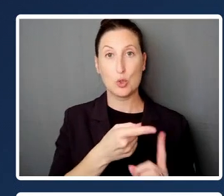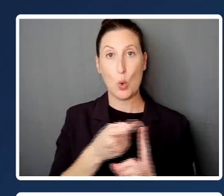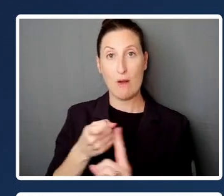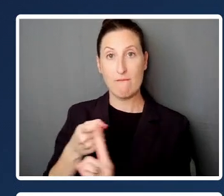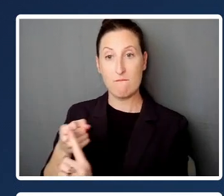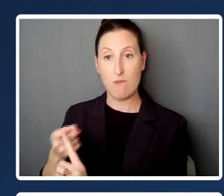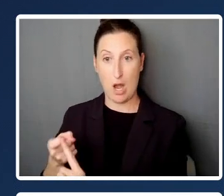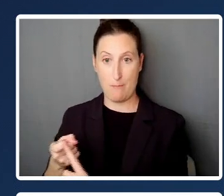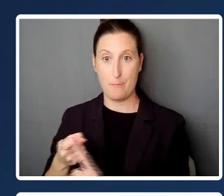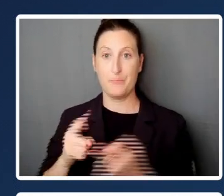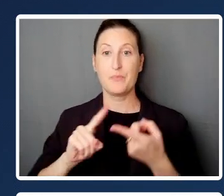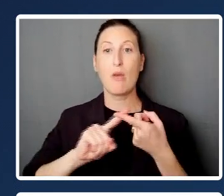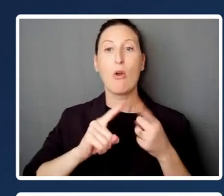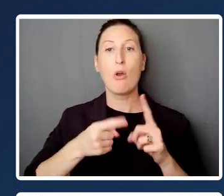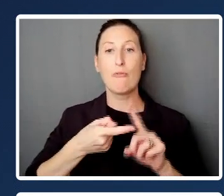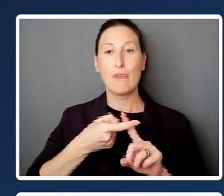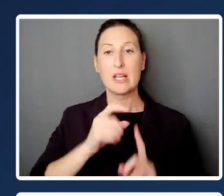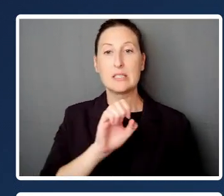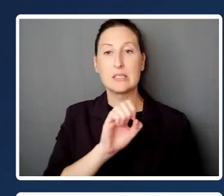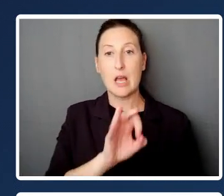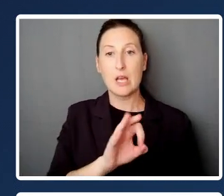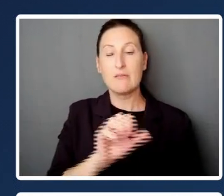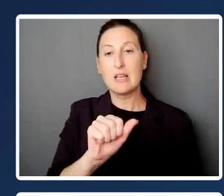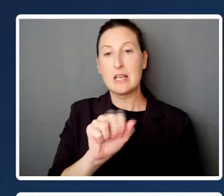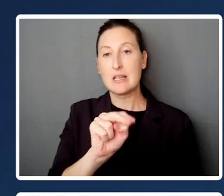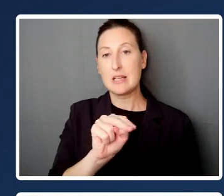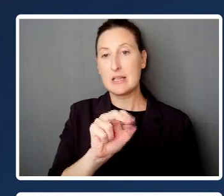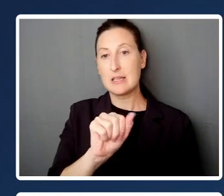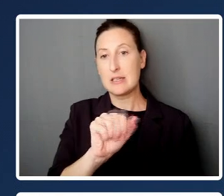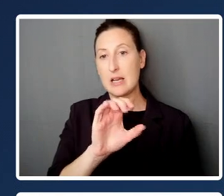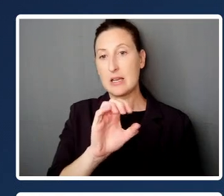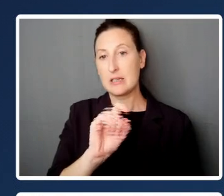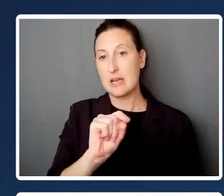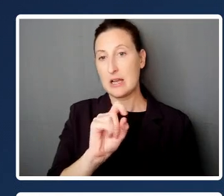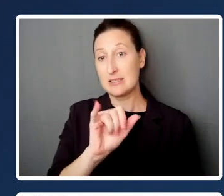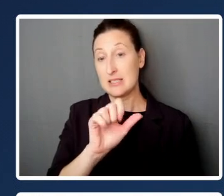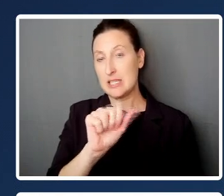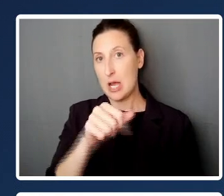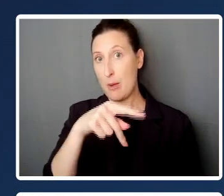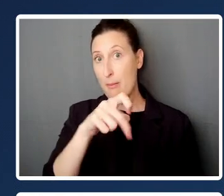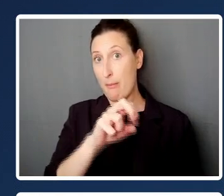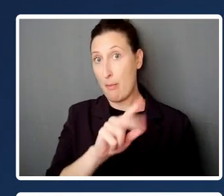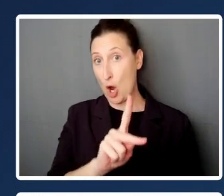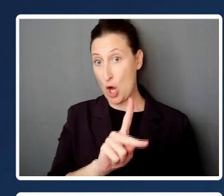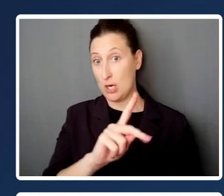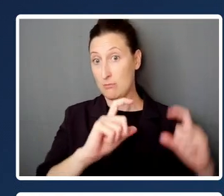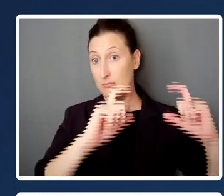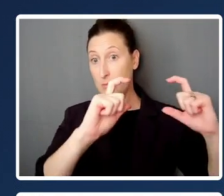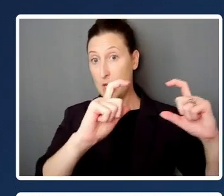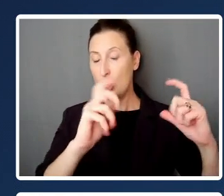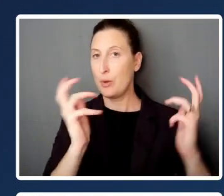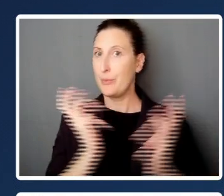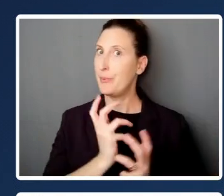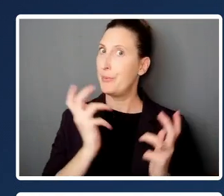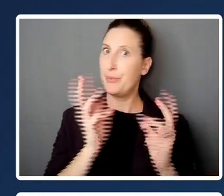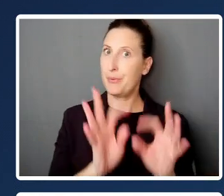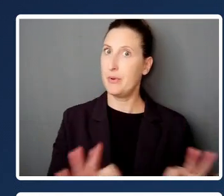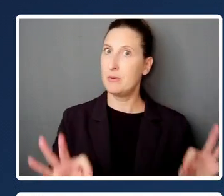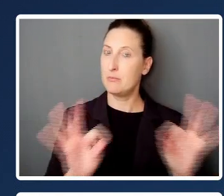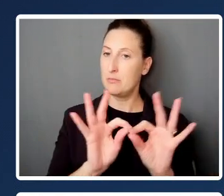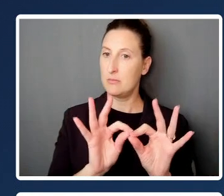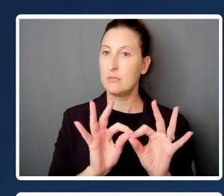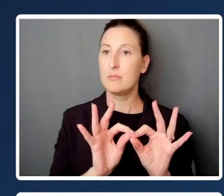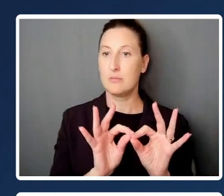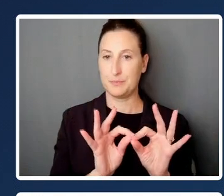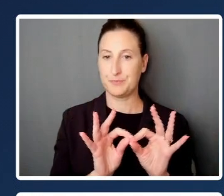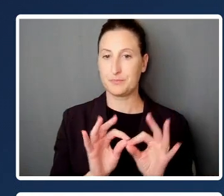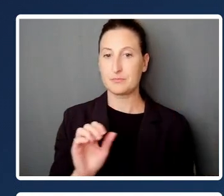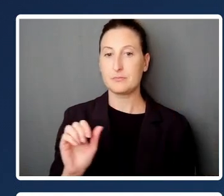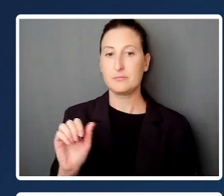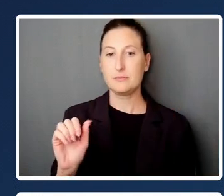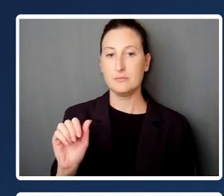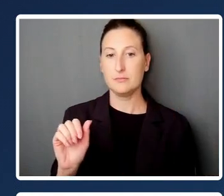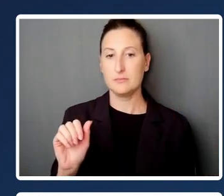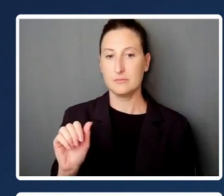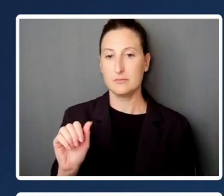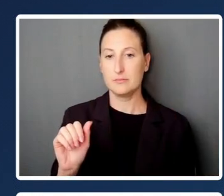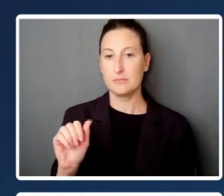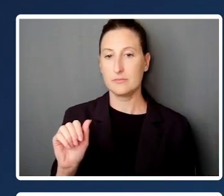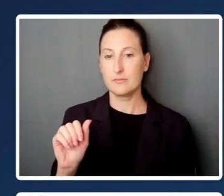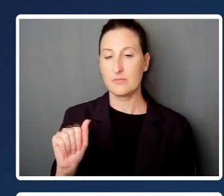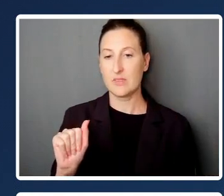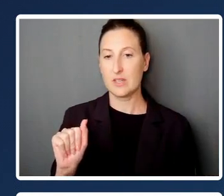Park was critical. Akiima Price, you know, she really got this organization up and